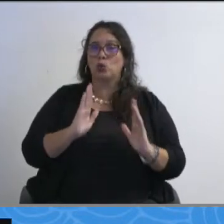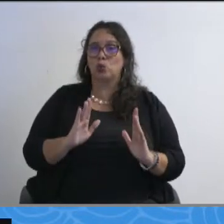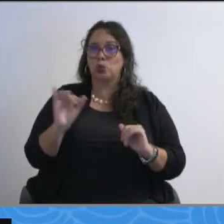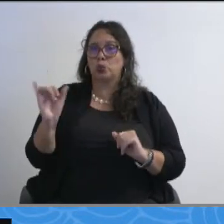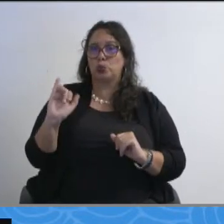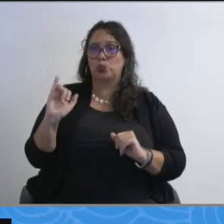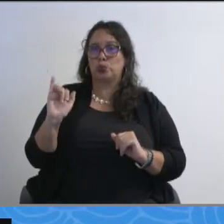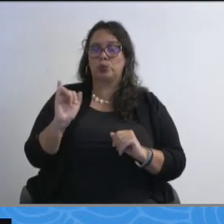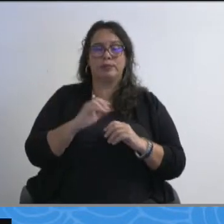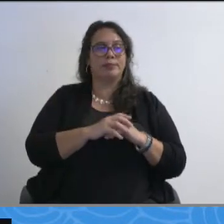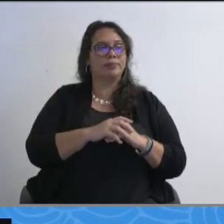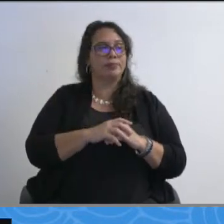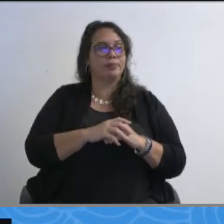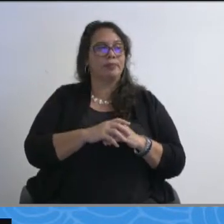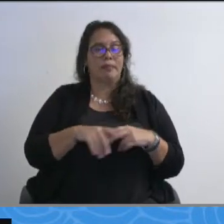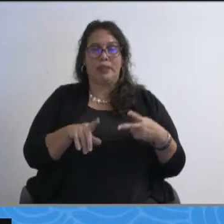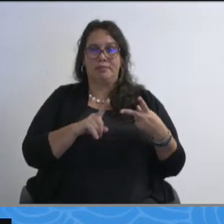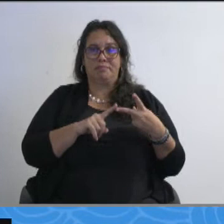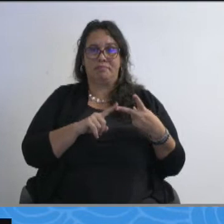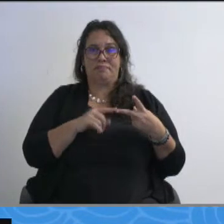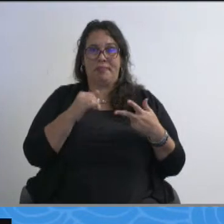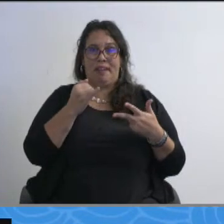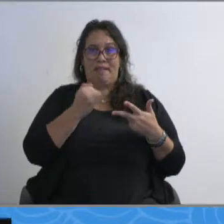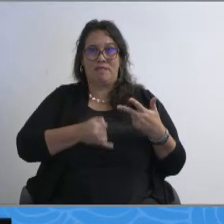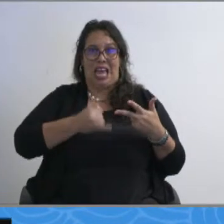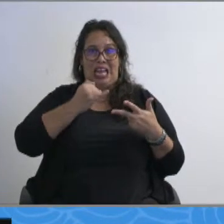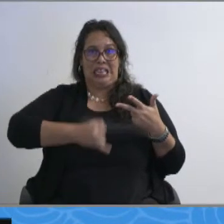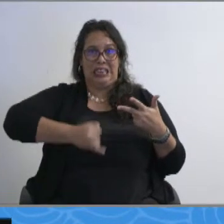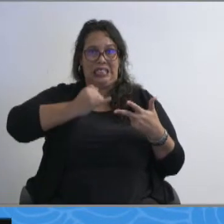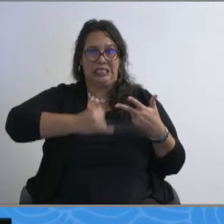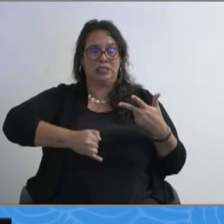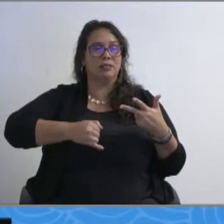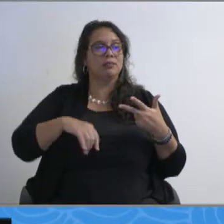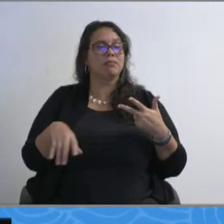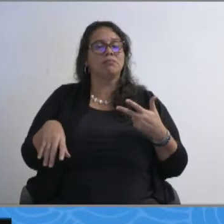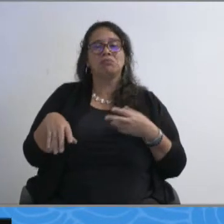And then finally, just in having a brief conversation